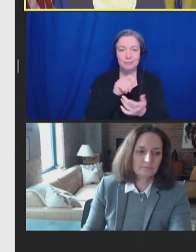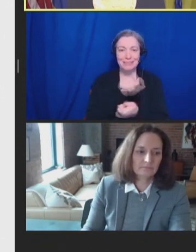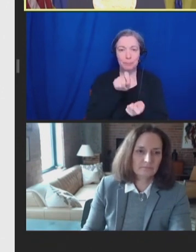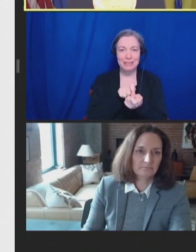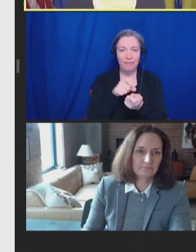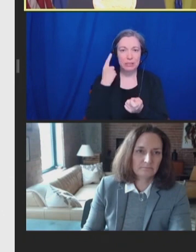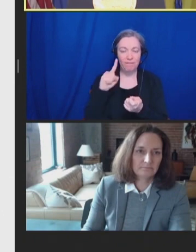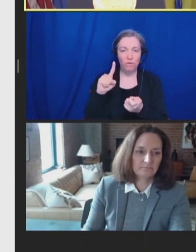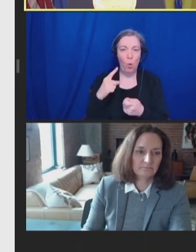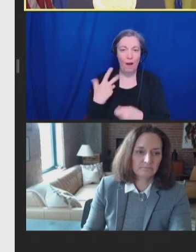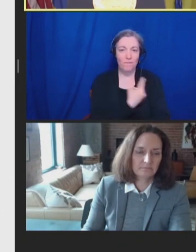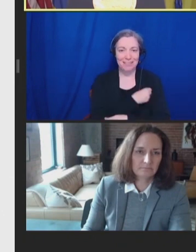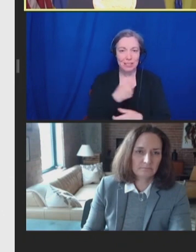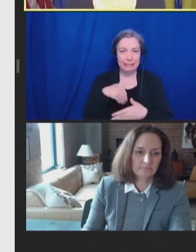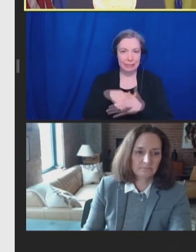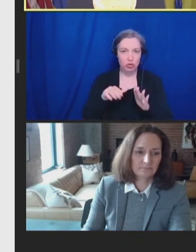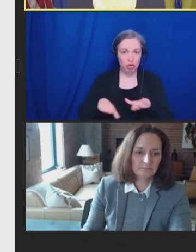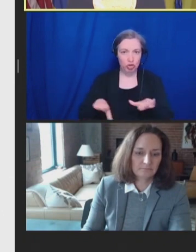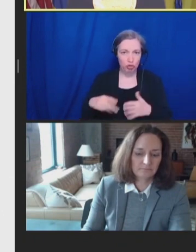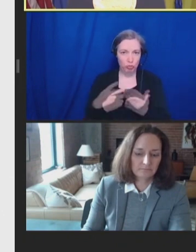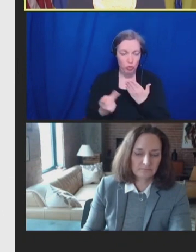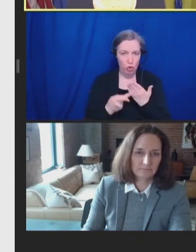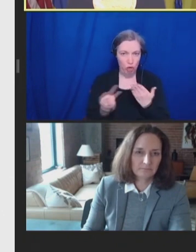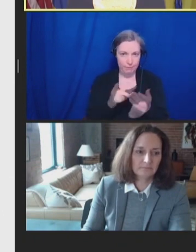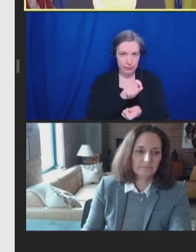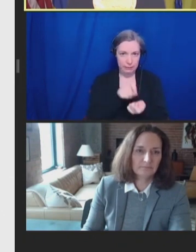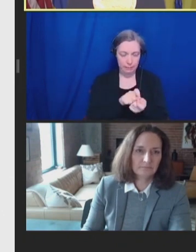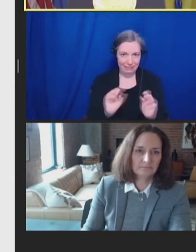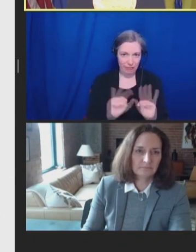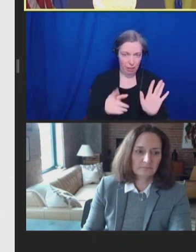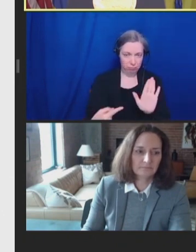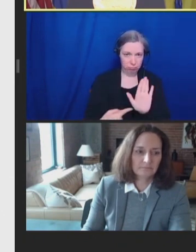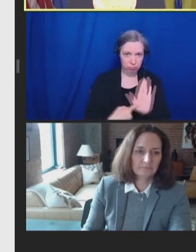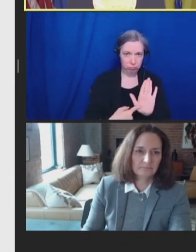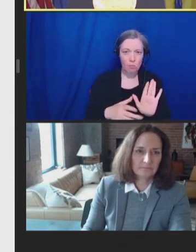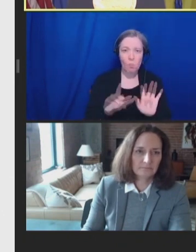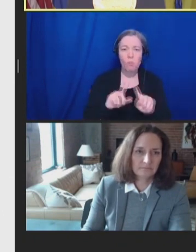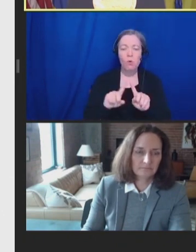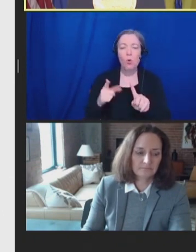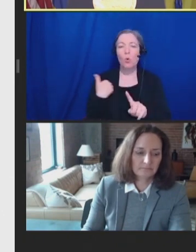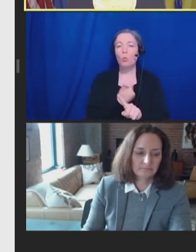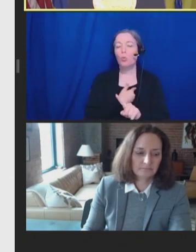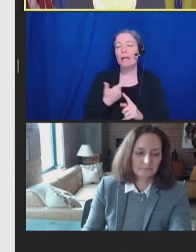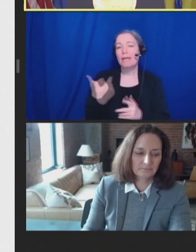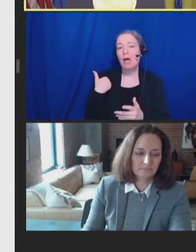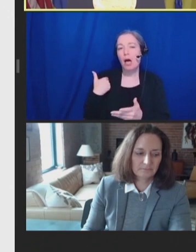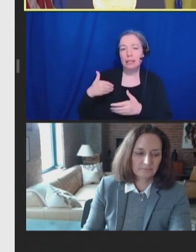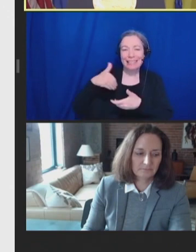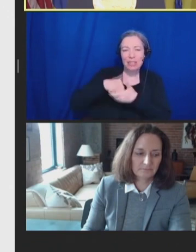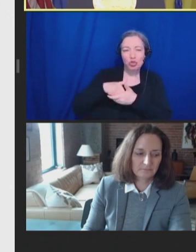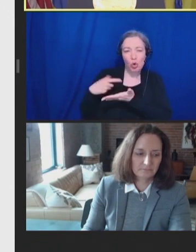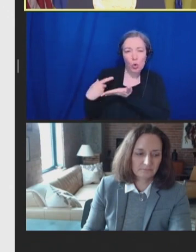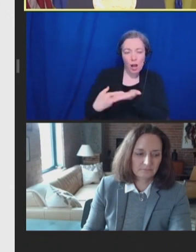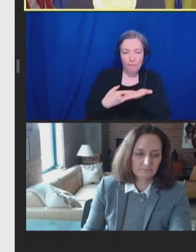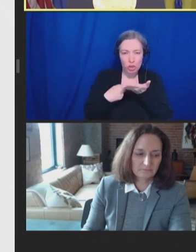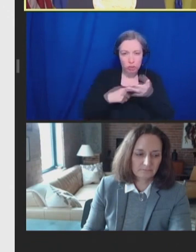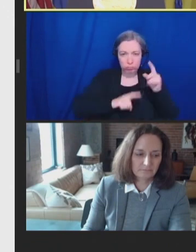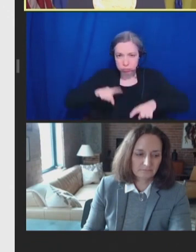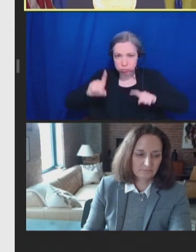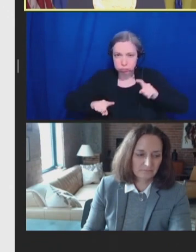So, we've had a lot of internal conversations at all levels of HHS leadership working with